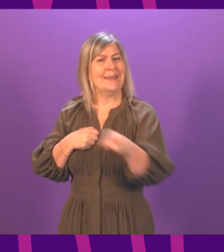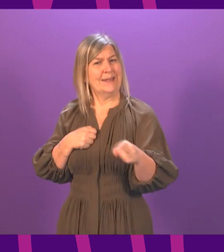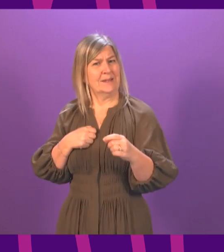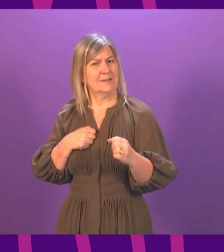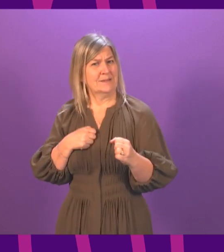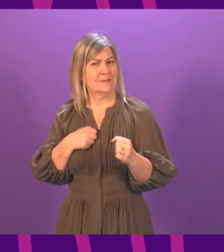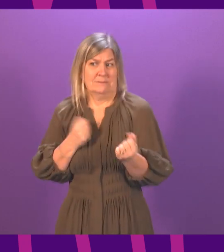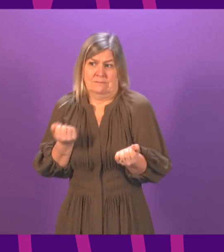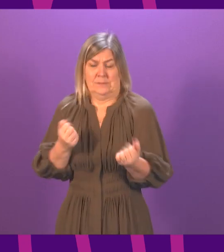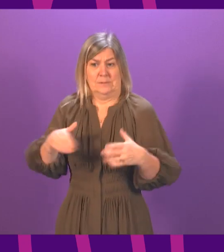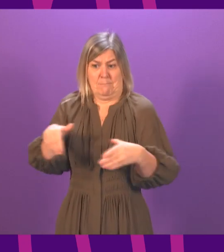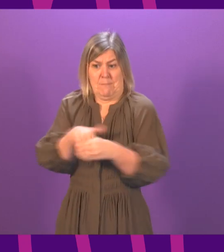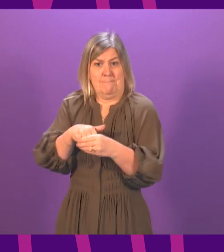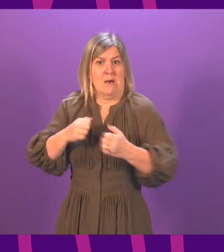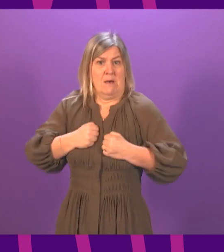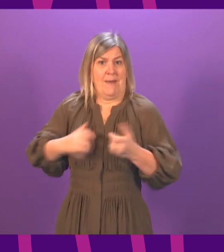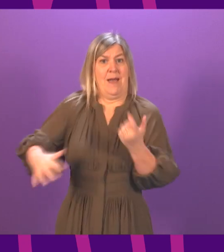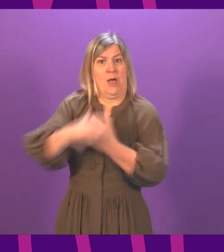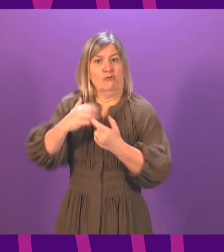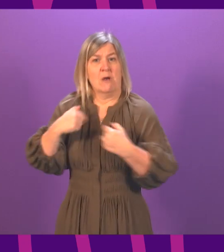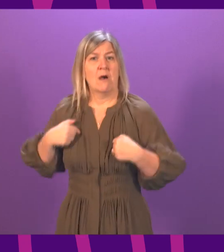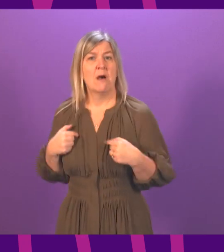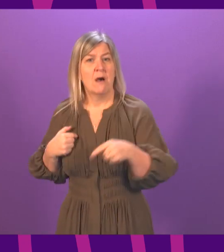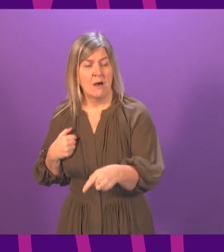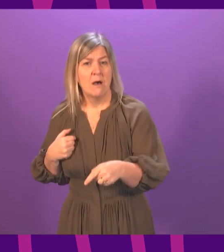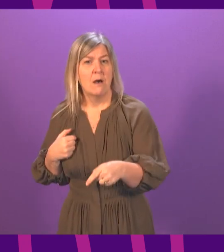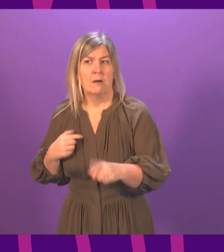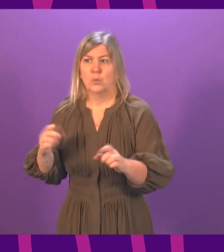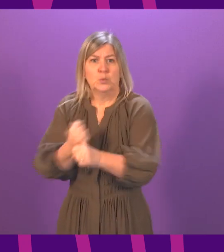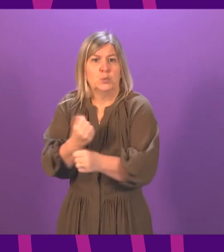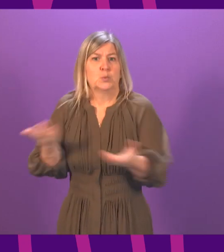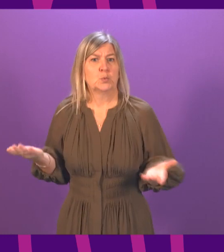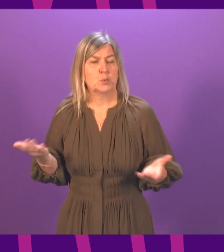constituent and the many more people across Scotland with businesses that are deemed